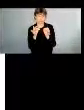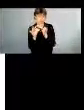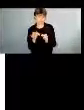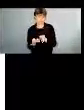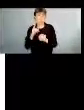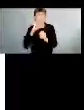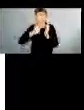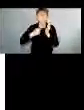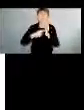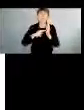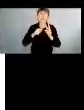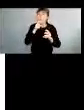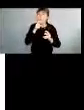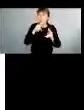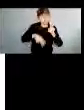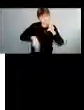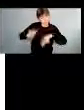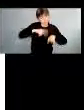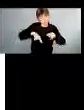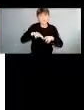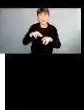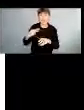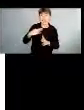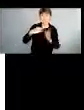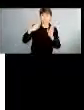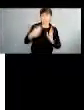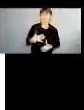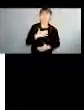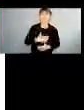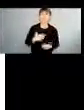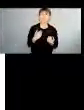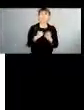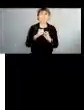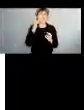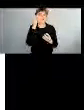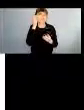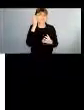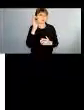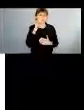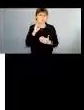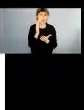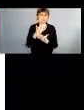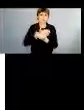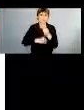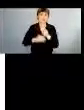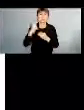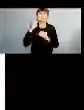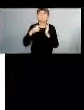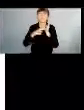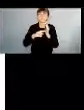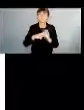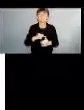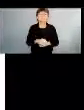and detail provided in the notes. For example, indicate if something is purchased or rented,